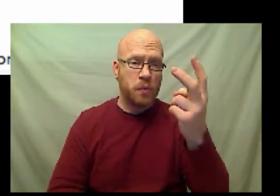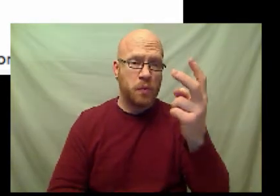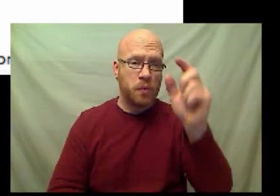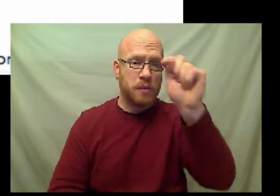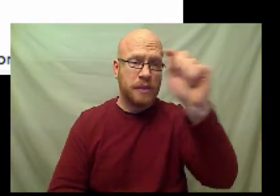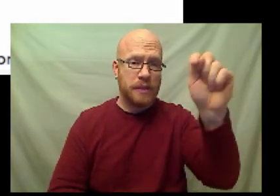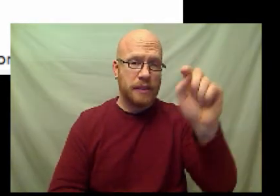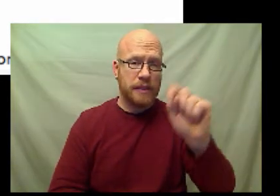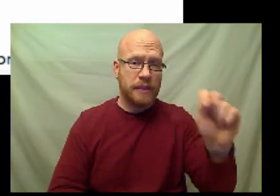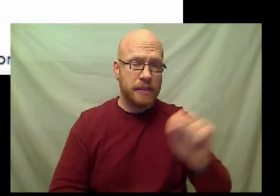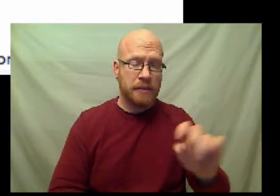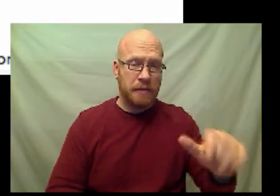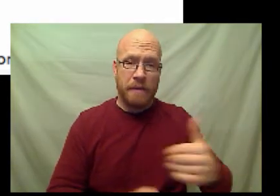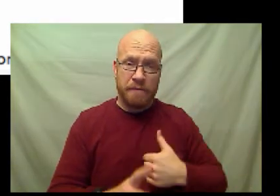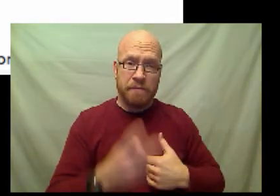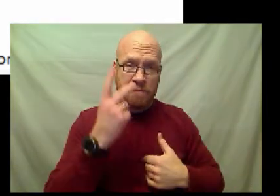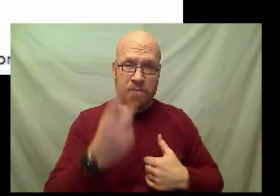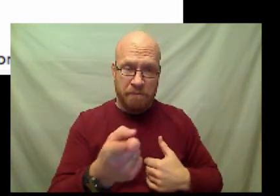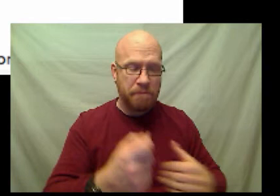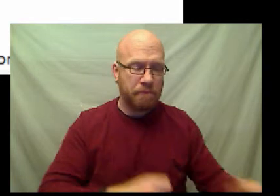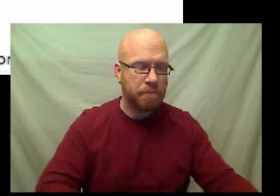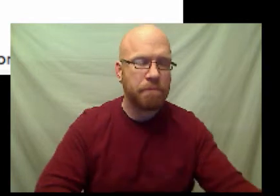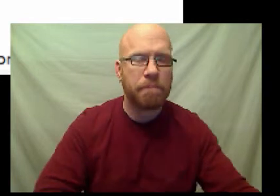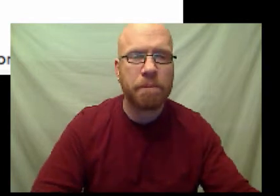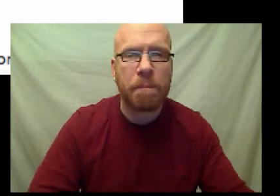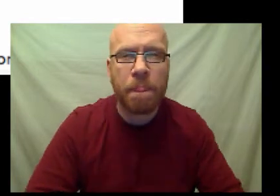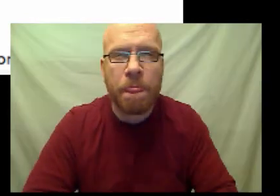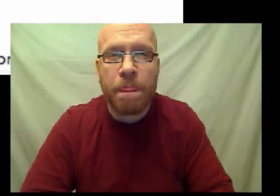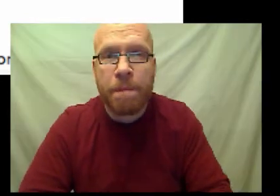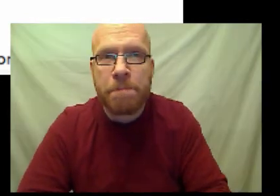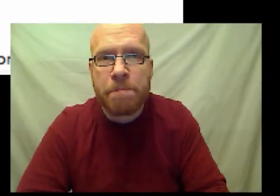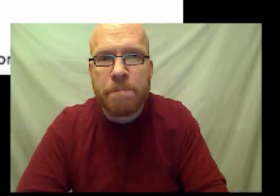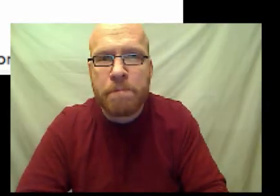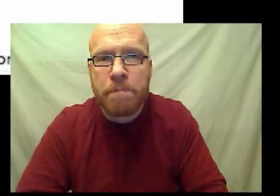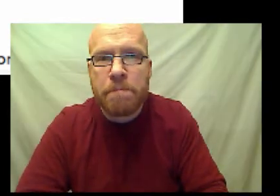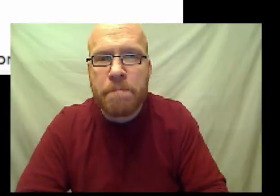That means each of them have two Ts for each term.